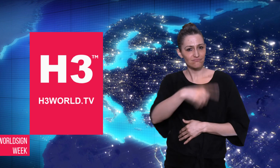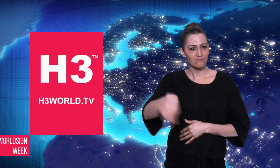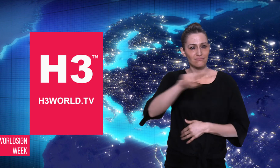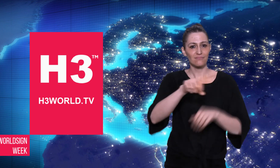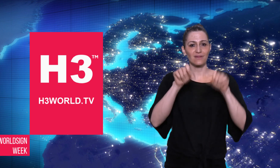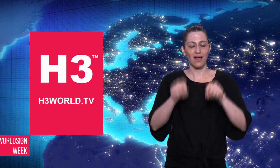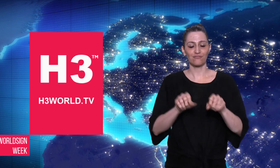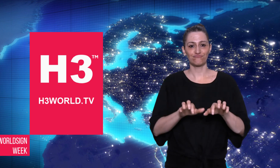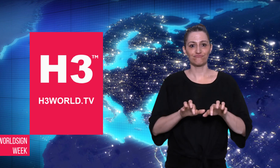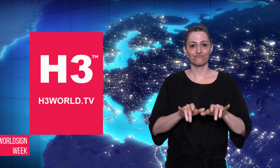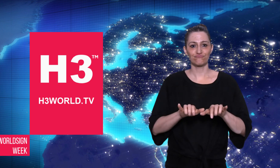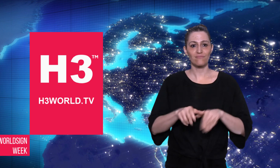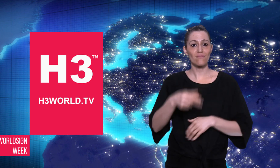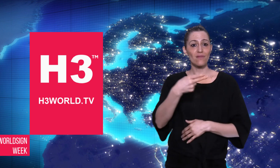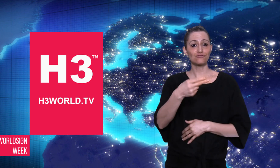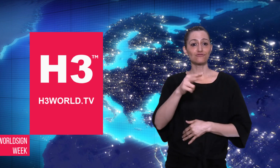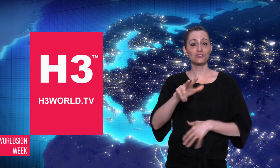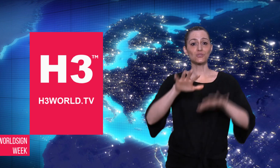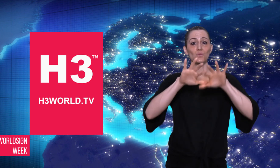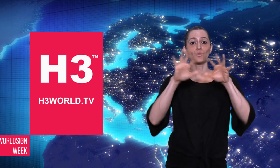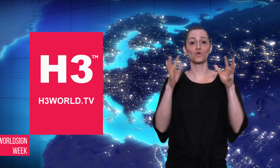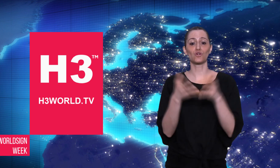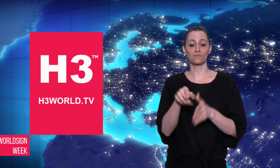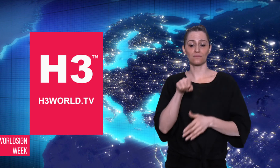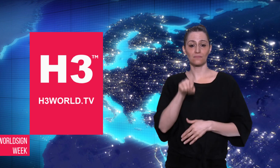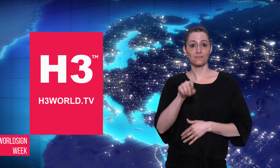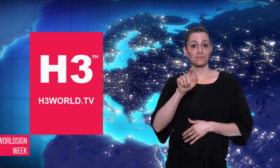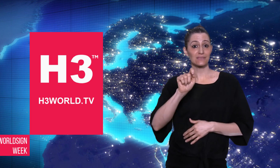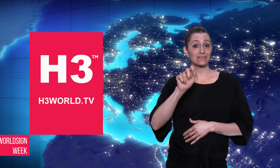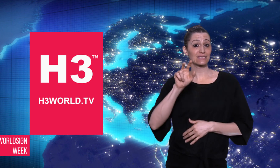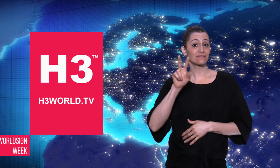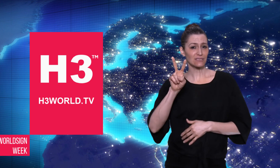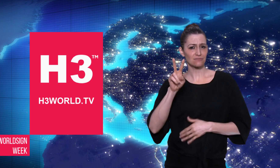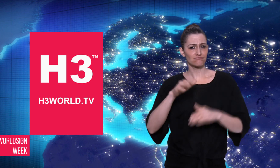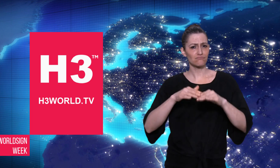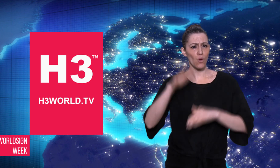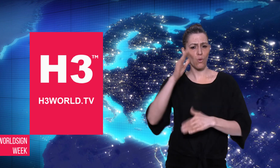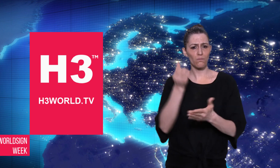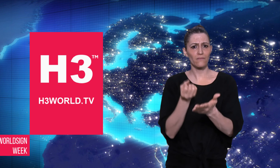visit H3WORLD.TV for more shows,